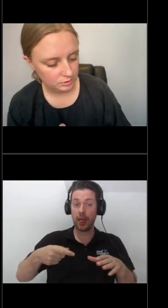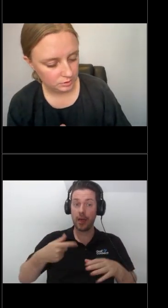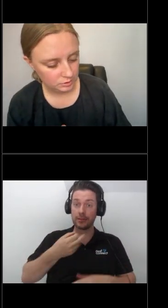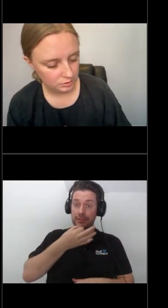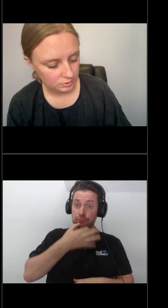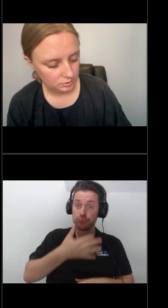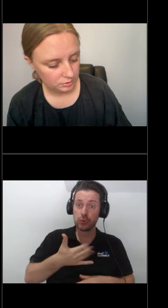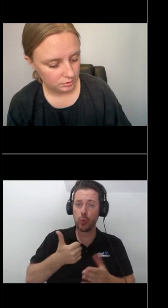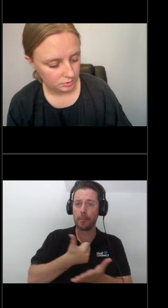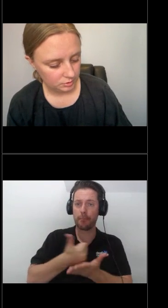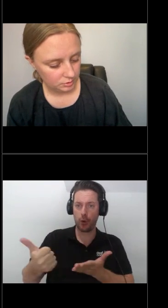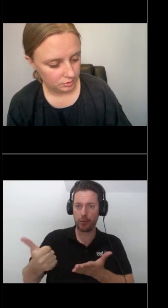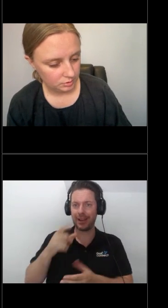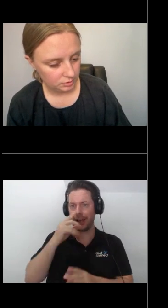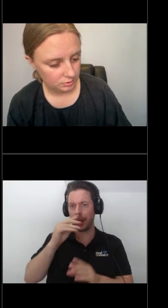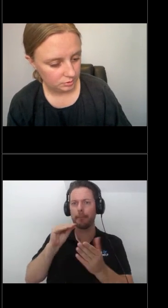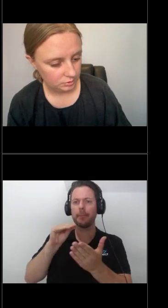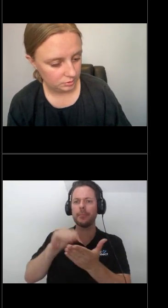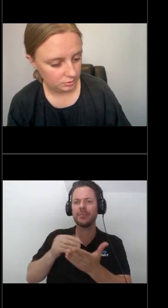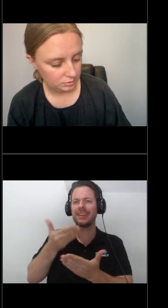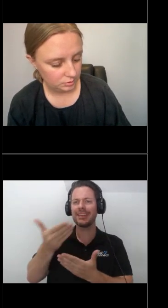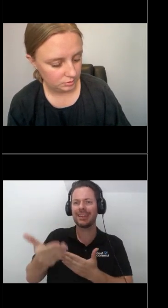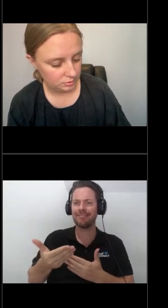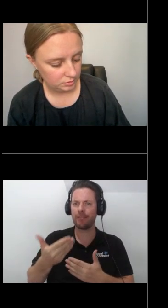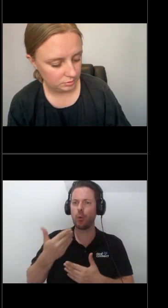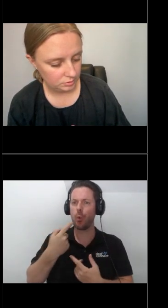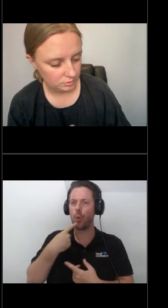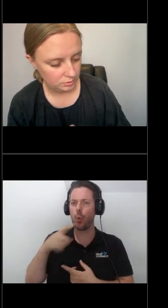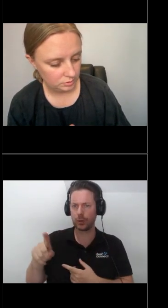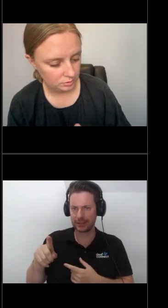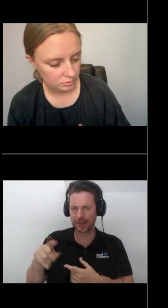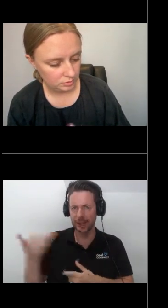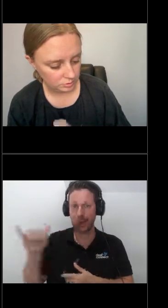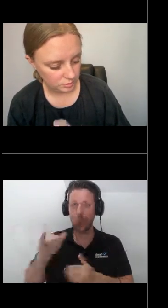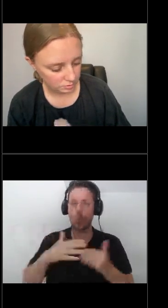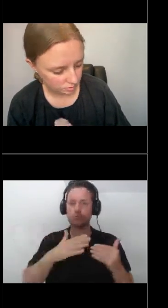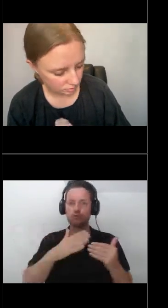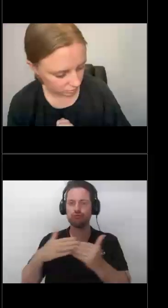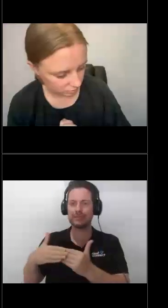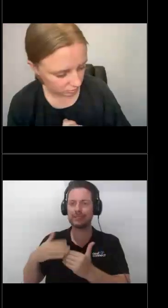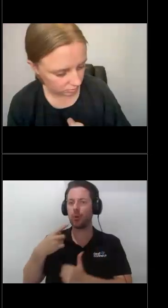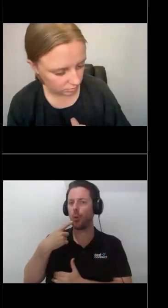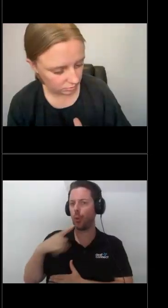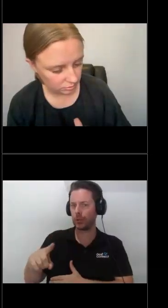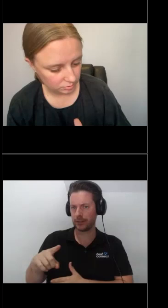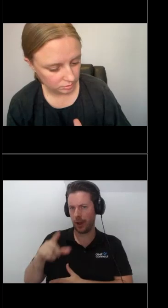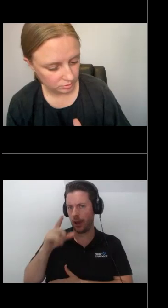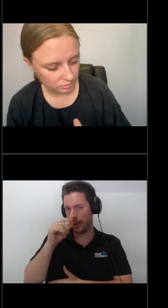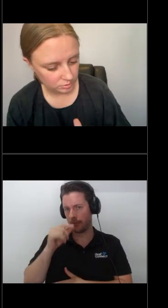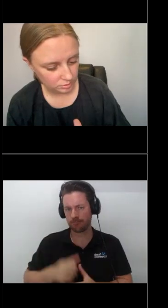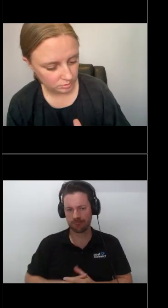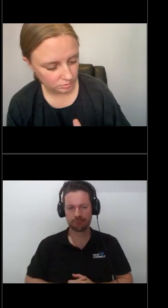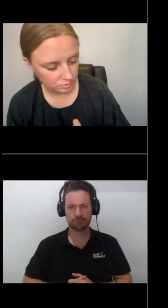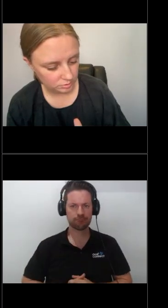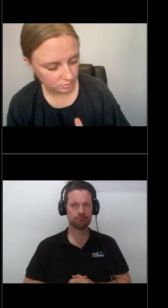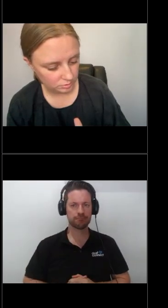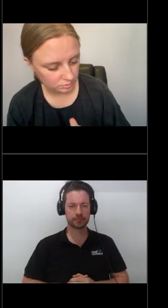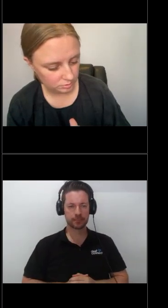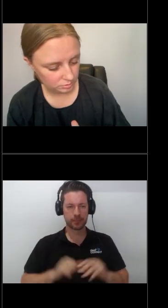They can also place somebody on a treatment support order. So moving on to the next slide, what happens